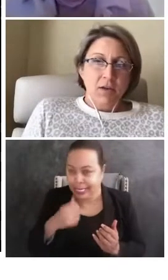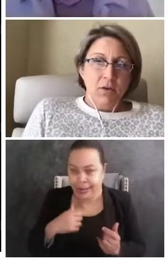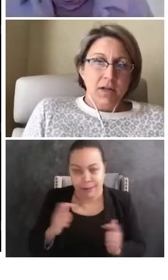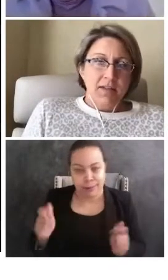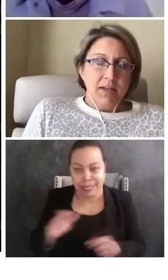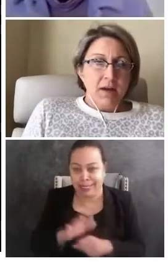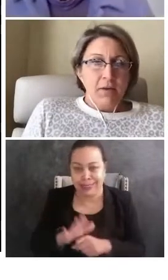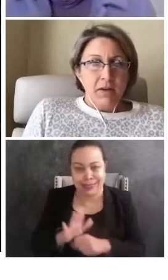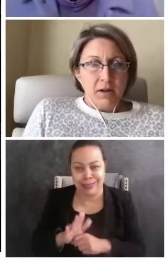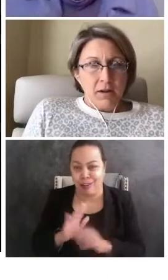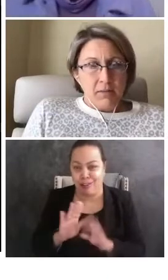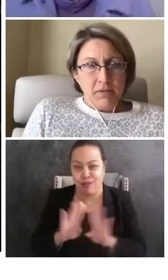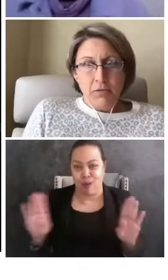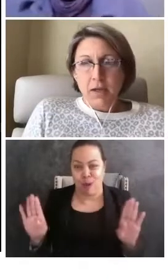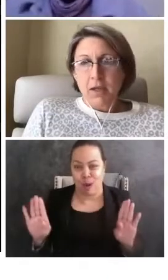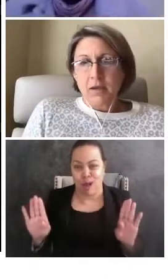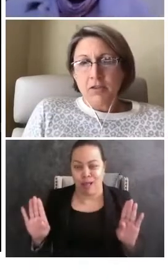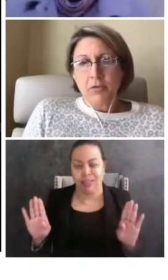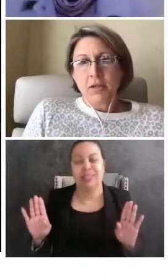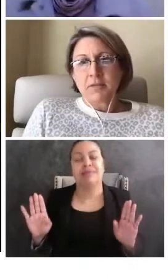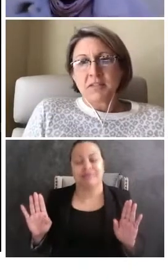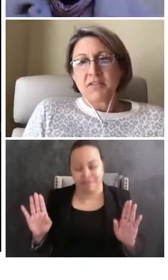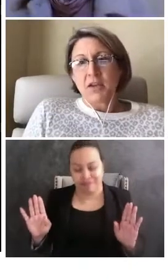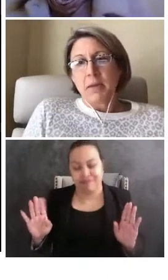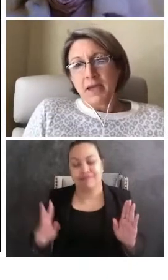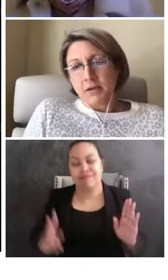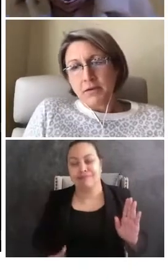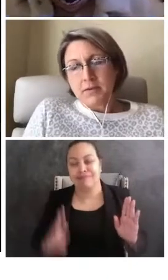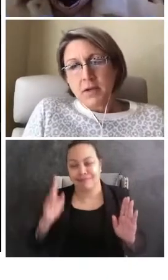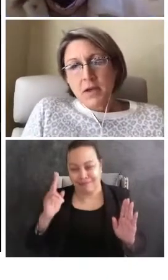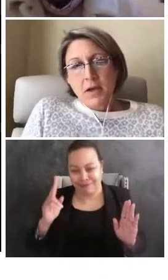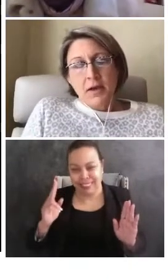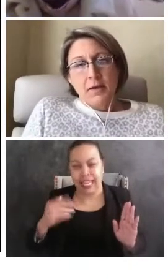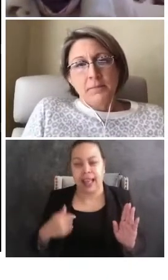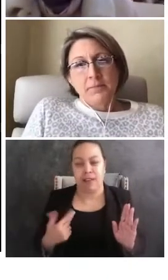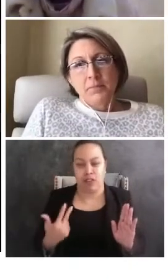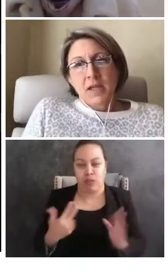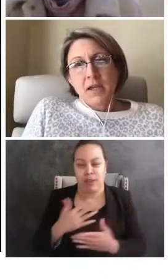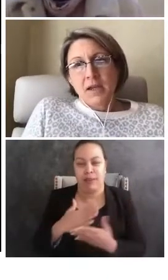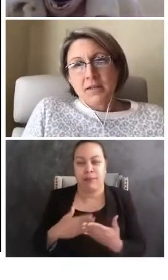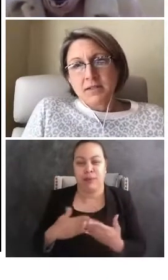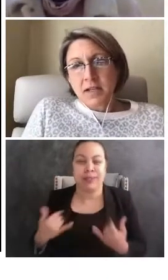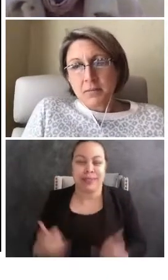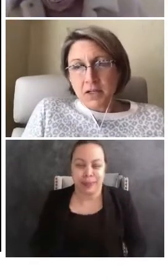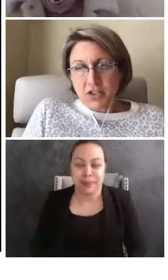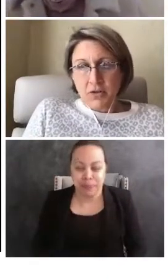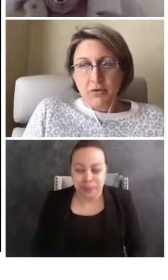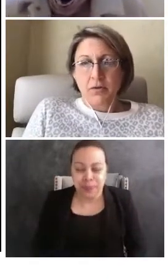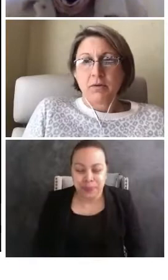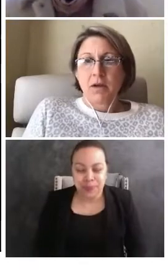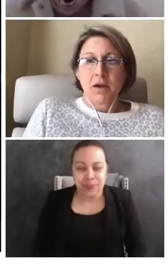So it's now in three separate panels and can be shown that way.